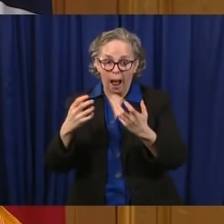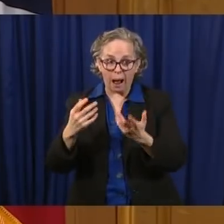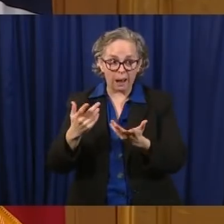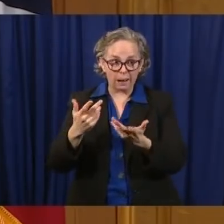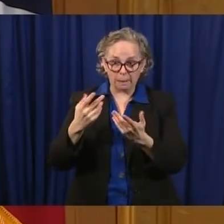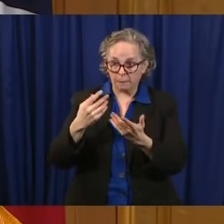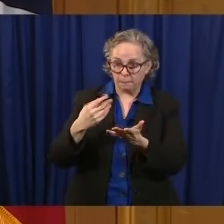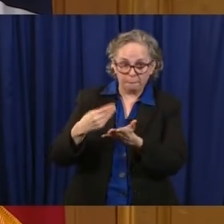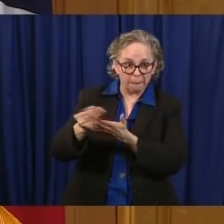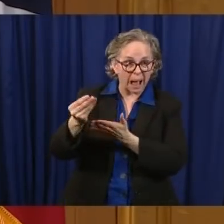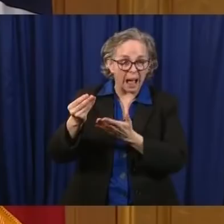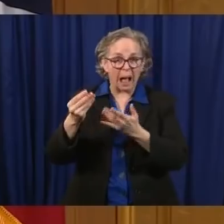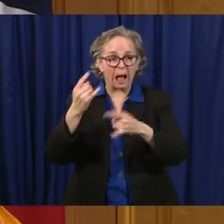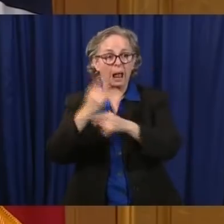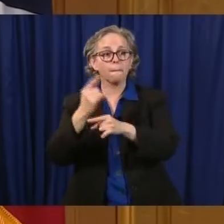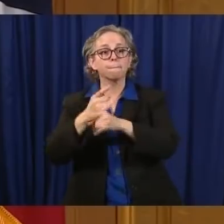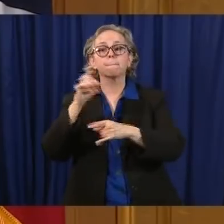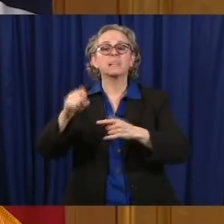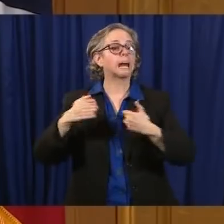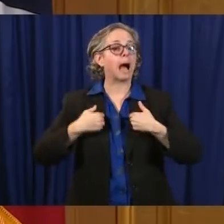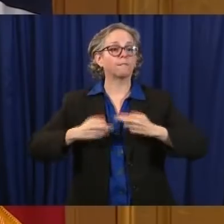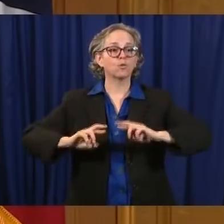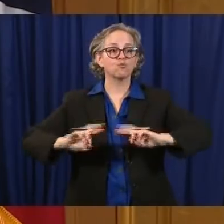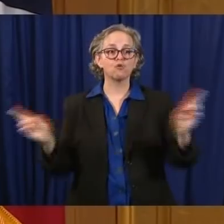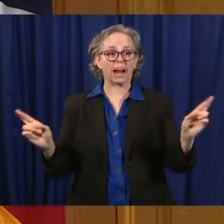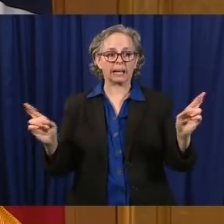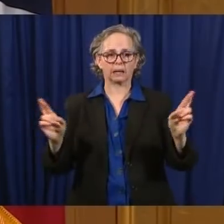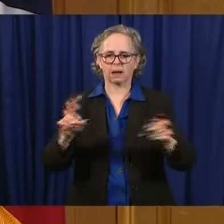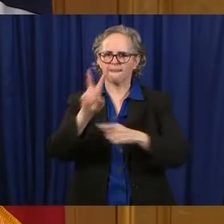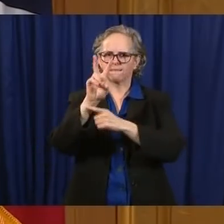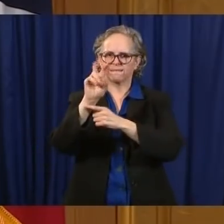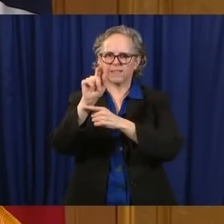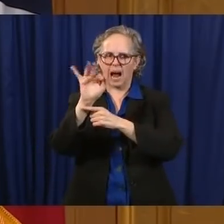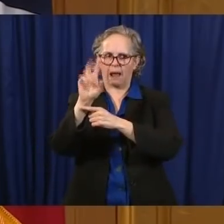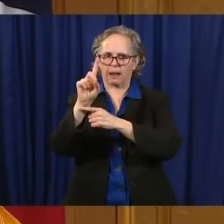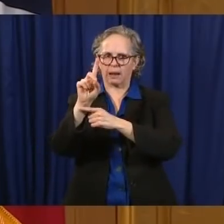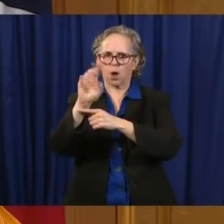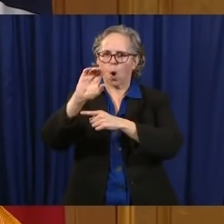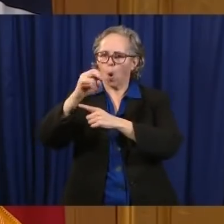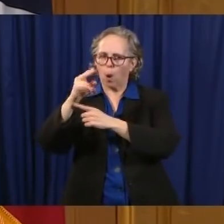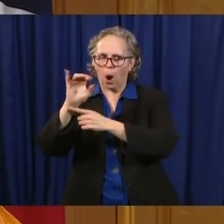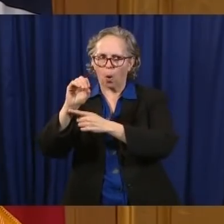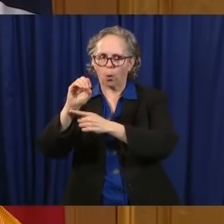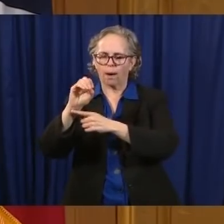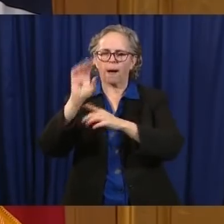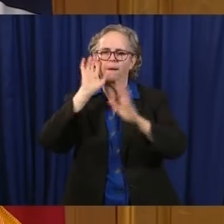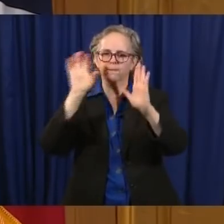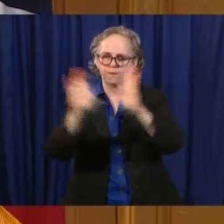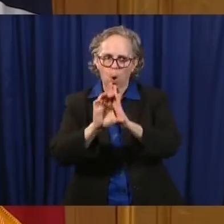SO FROM THIS POINT FORWARD, FOR AN INDIVIDUAL TO PURCHASE IN THOSE COUNTIES, THAT PERSON